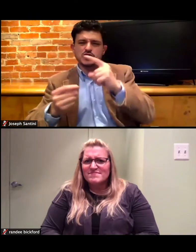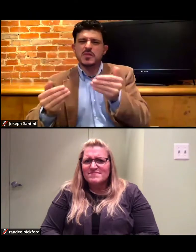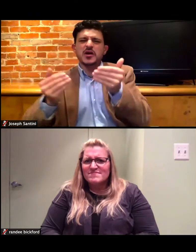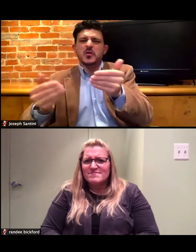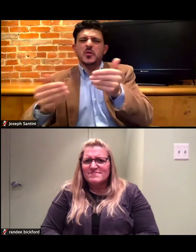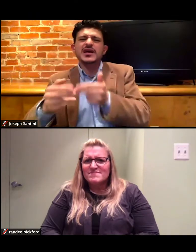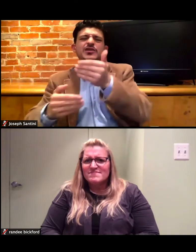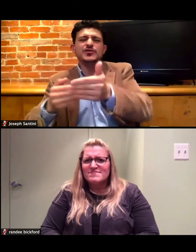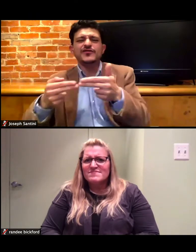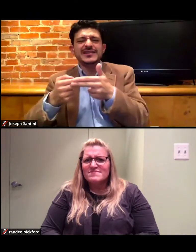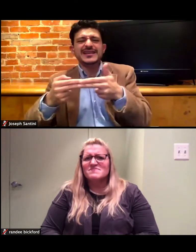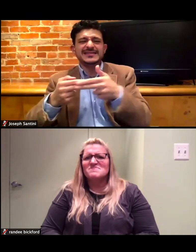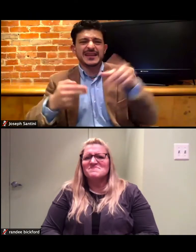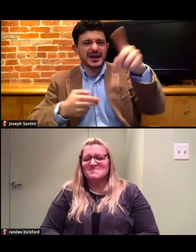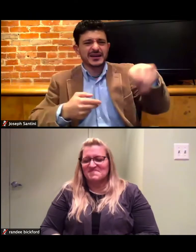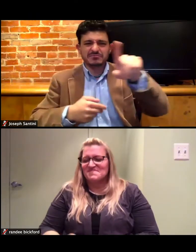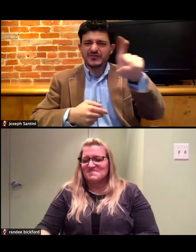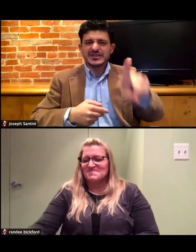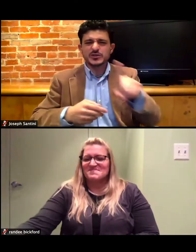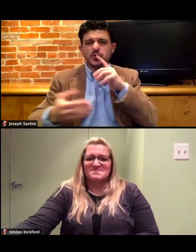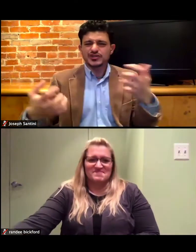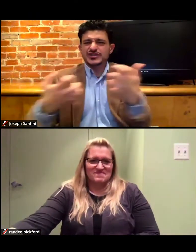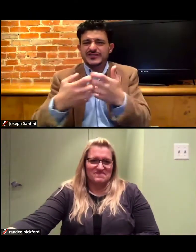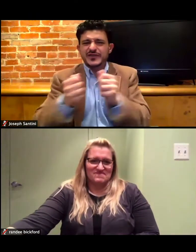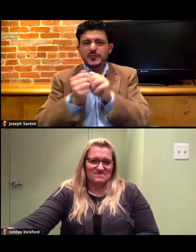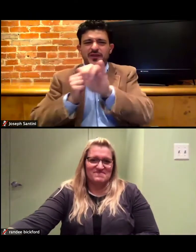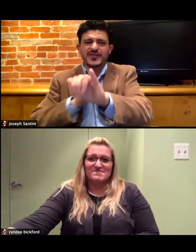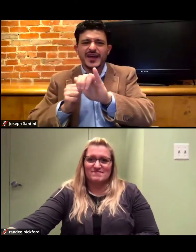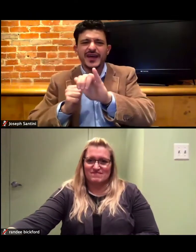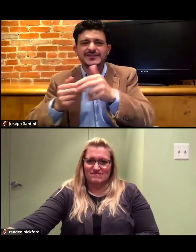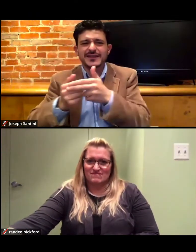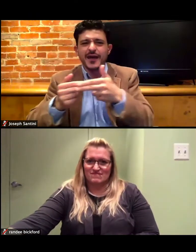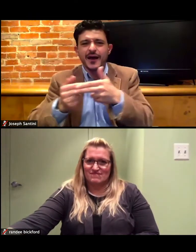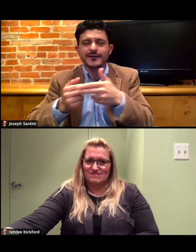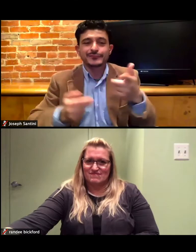And for the CSD Learn Team, thank you very much. You can go ahead and go to the next slide.